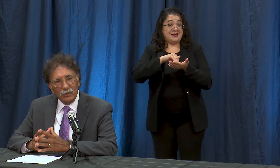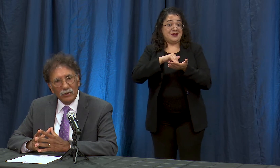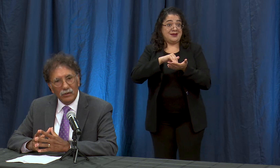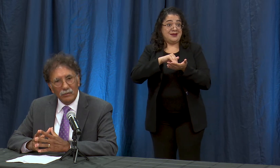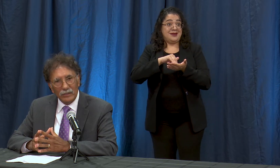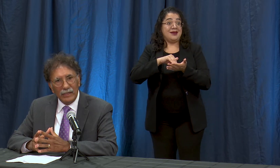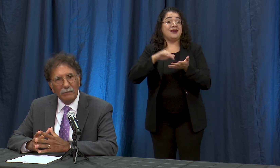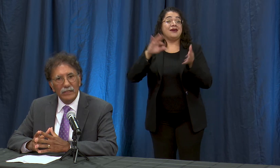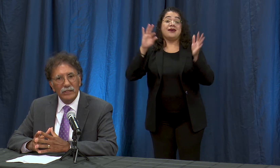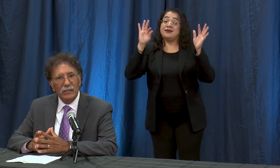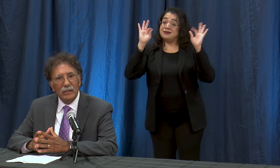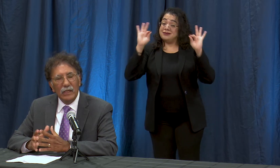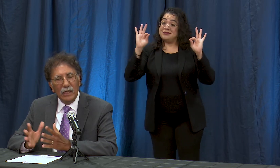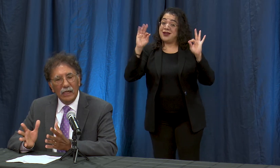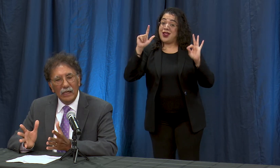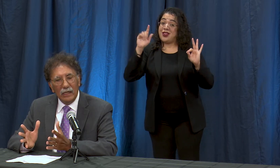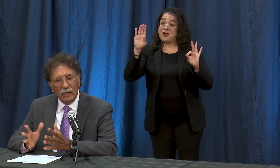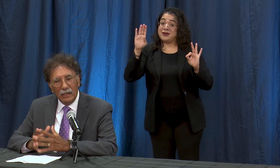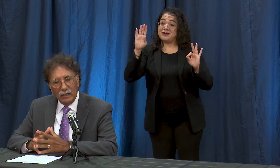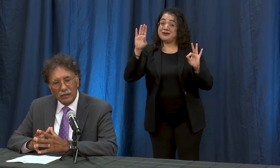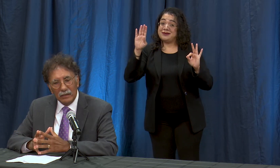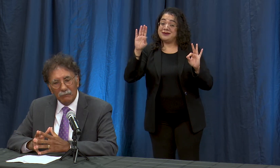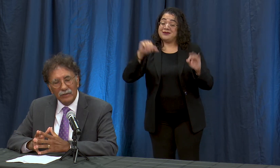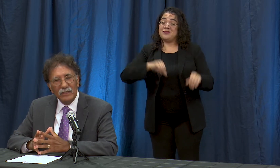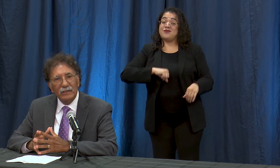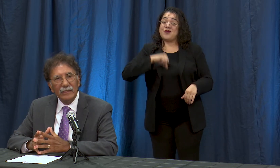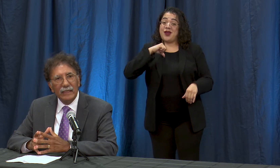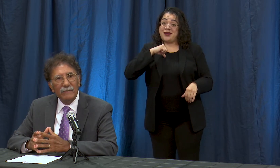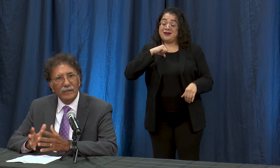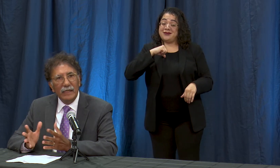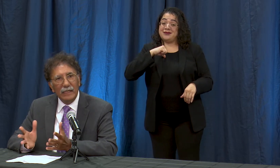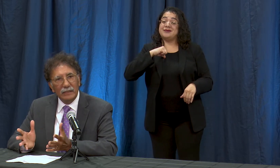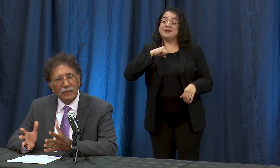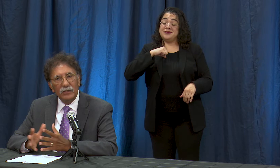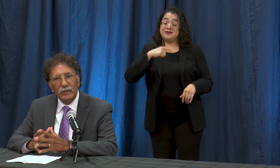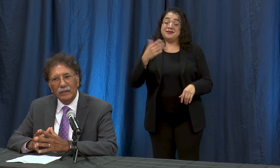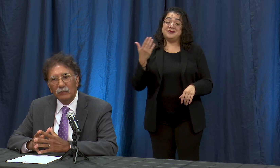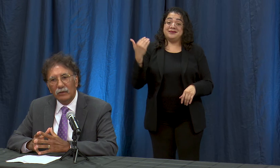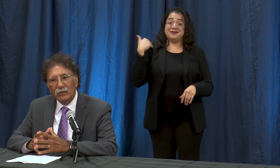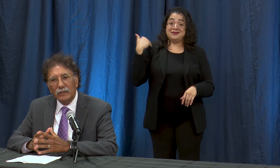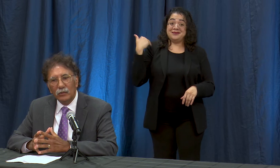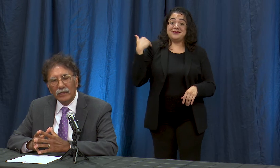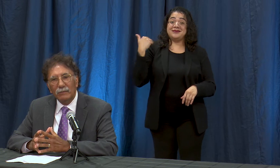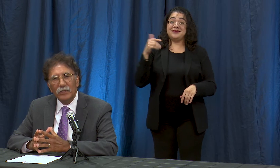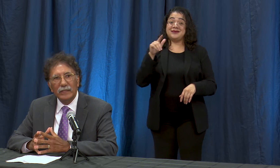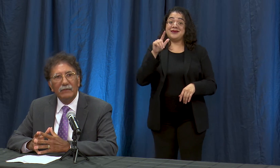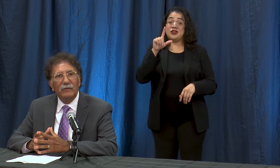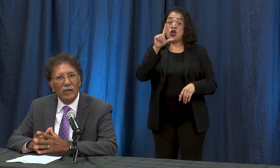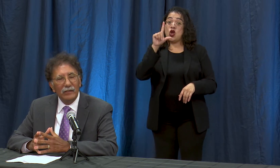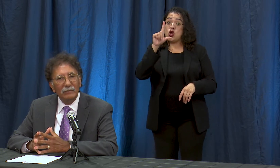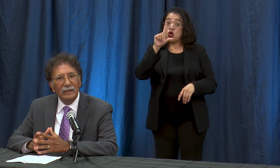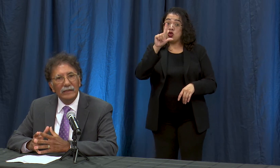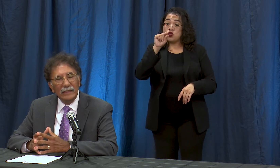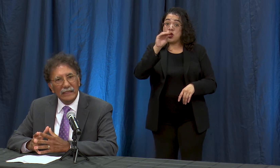Port of Long Beach. I mentioned previously that as a country we're losing 20% volume in